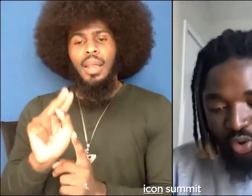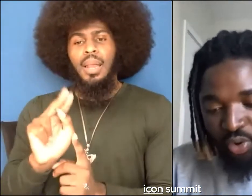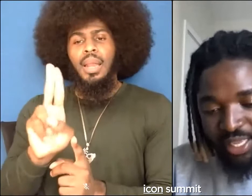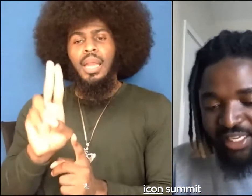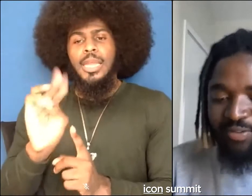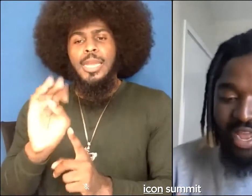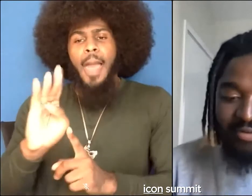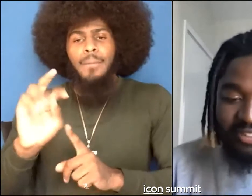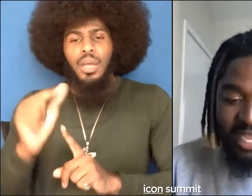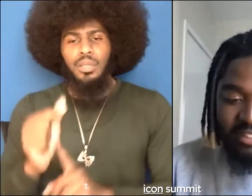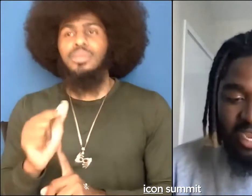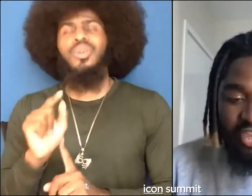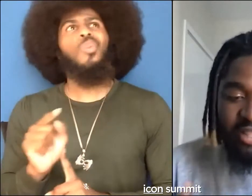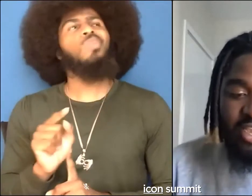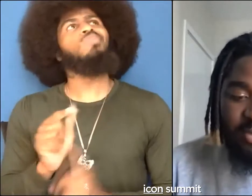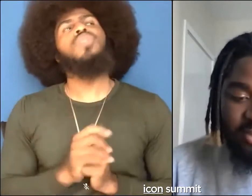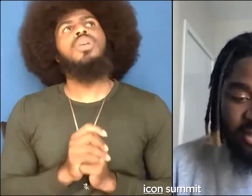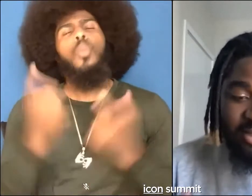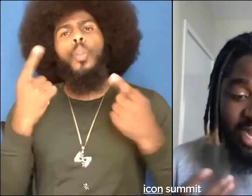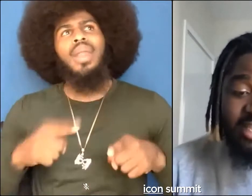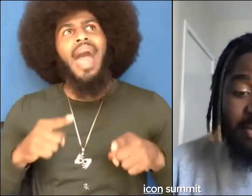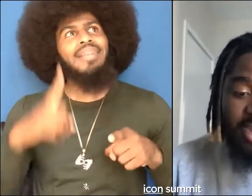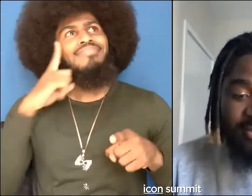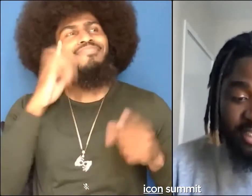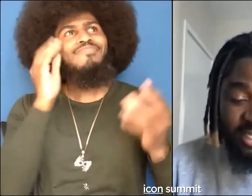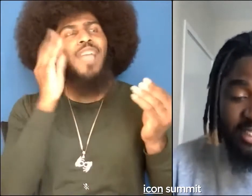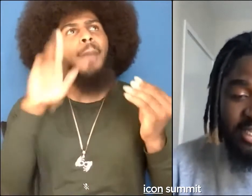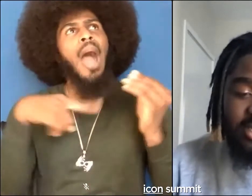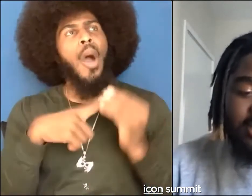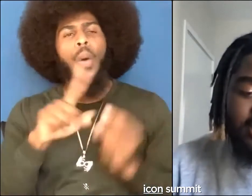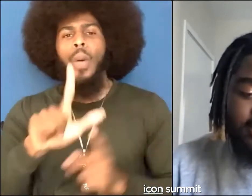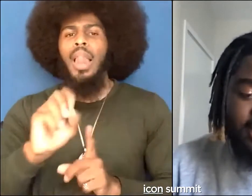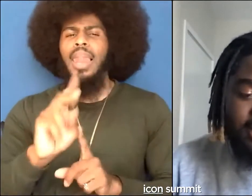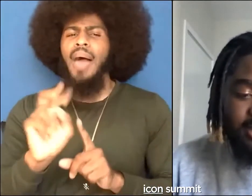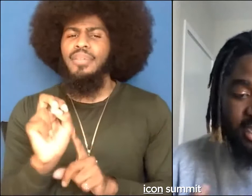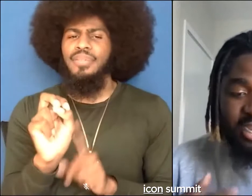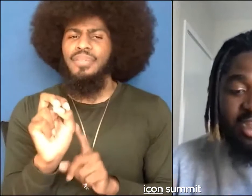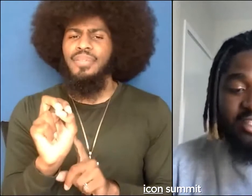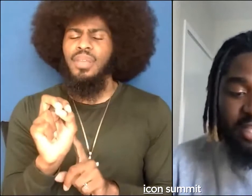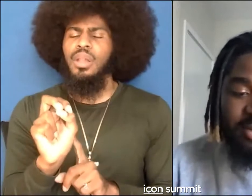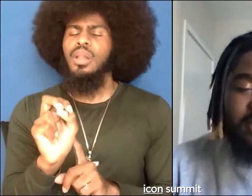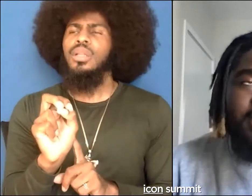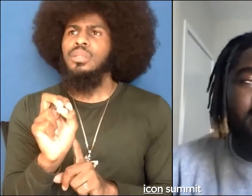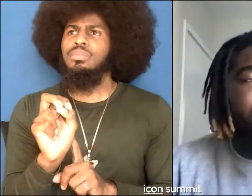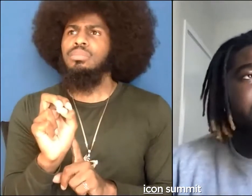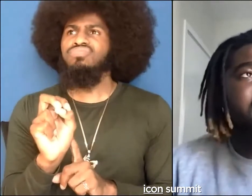So, the idea of love when I think about it, at least in this narrative that I'm giving